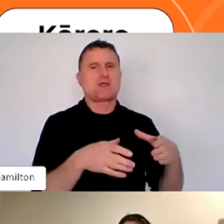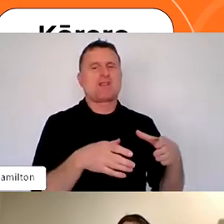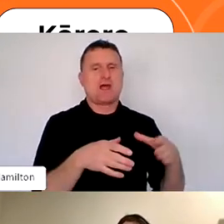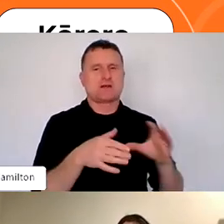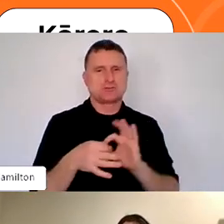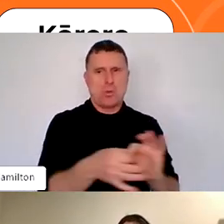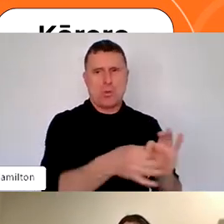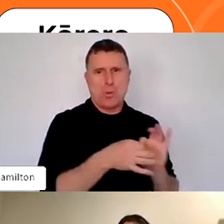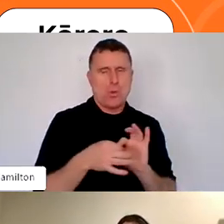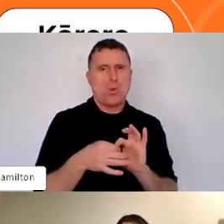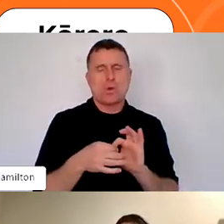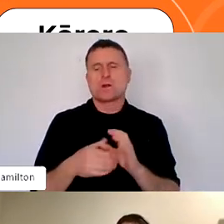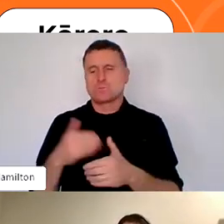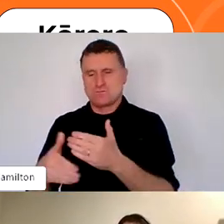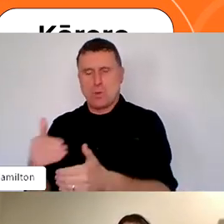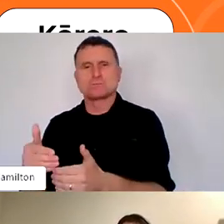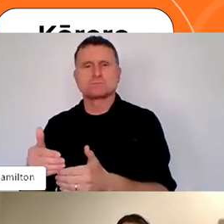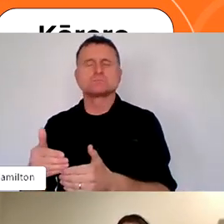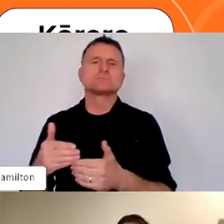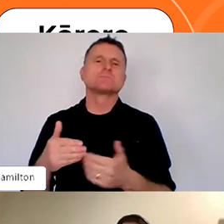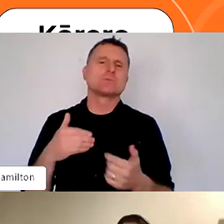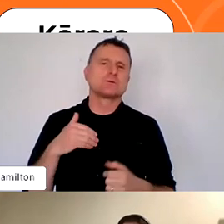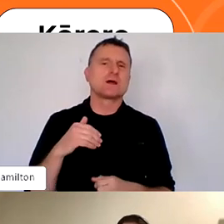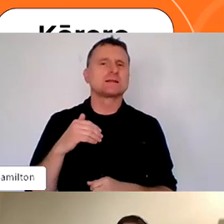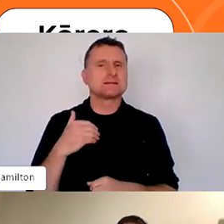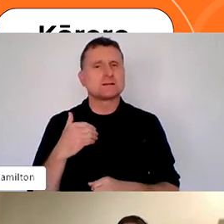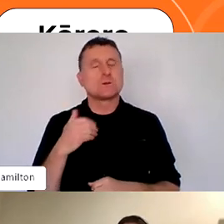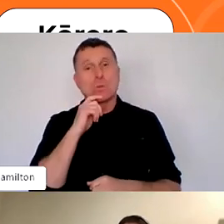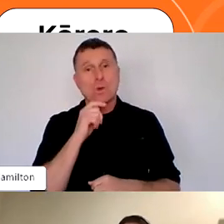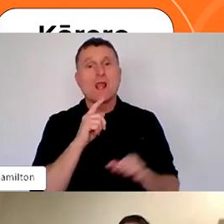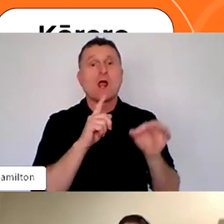for a couple of questions. But firstly we've got Anne wanting